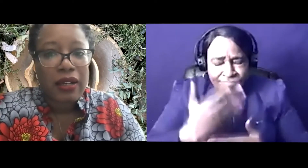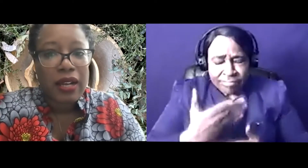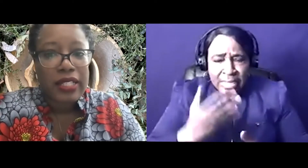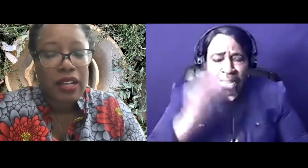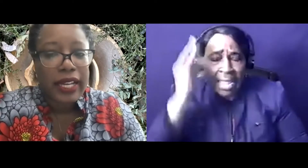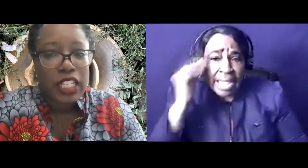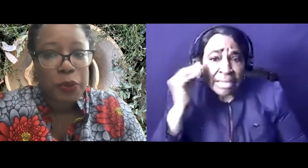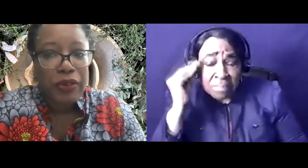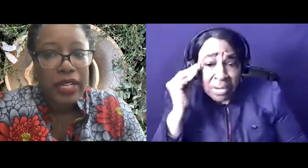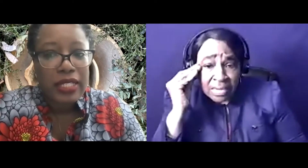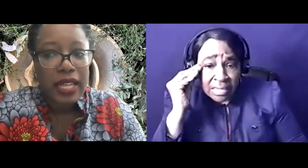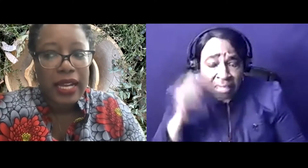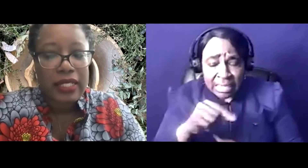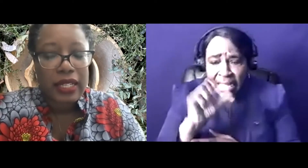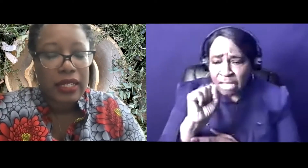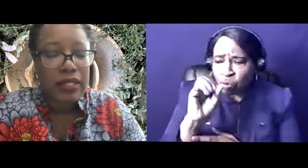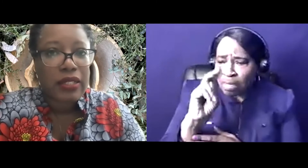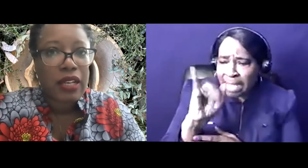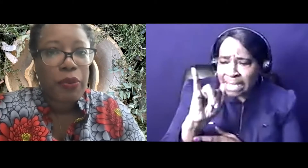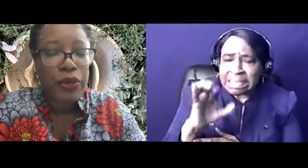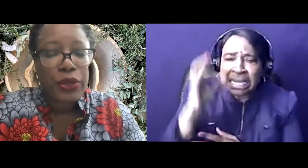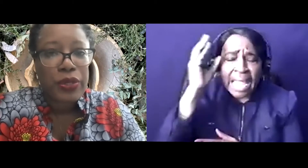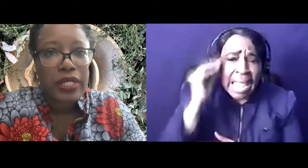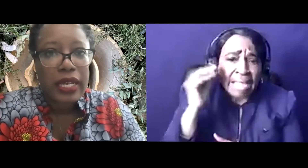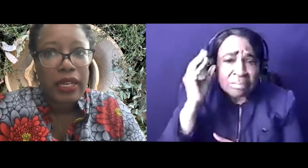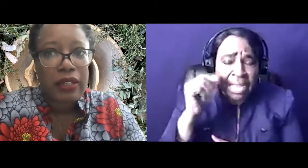a sonic experience that is produced in